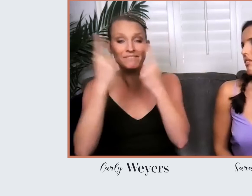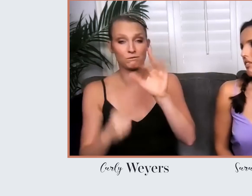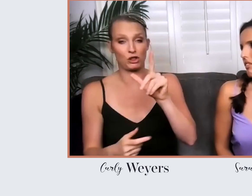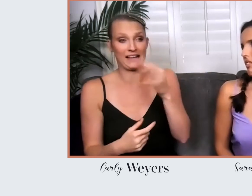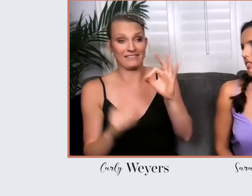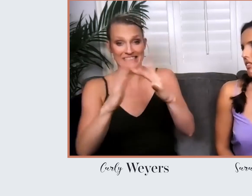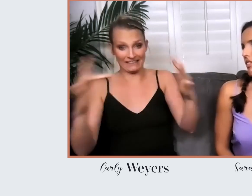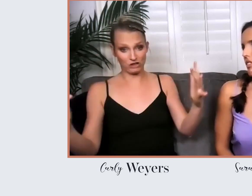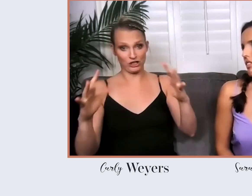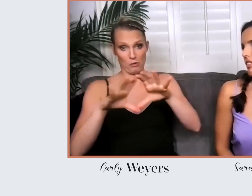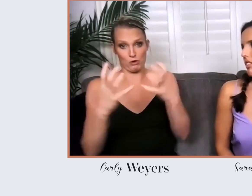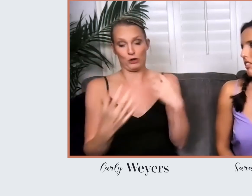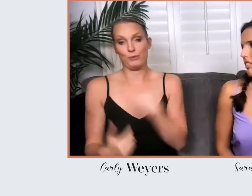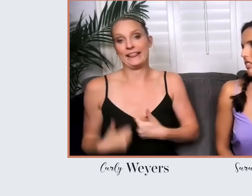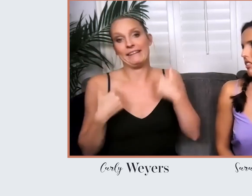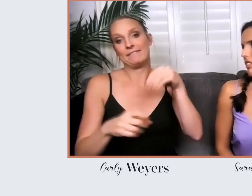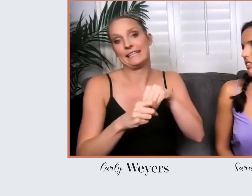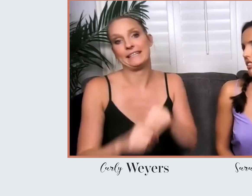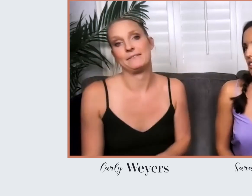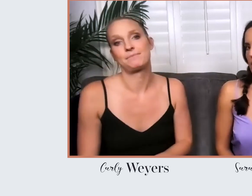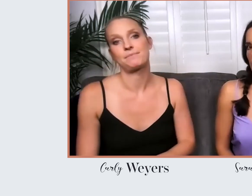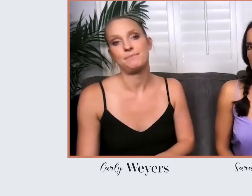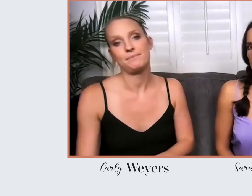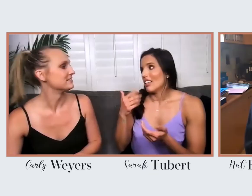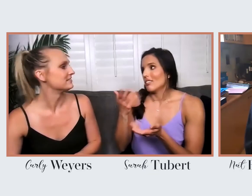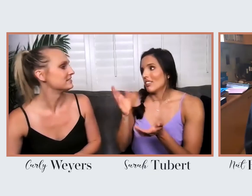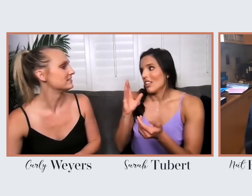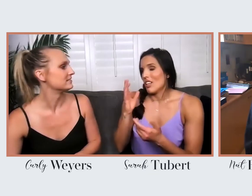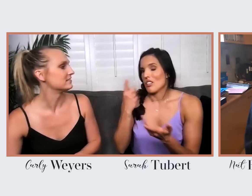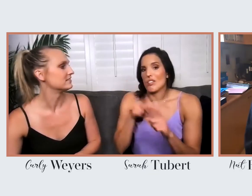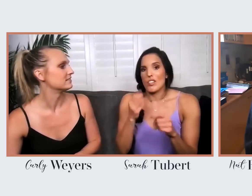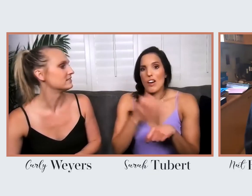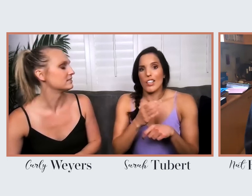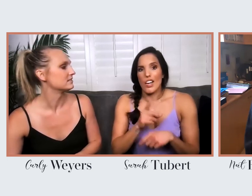And knowing that we live in a diverse world. Agree with Carly